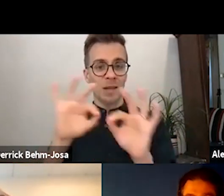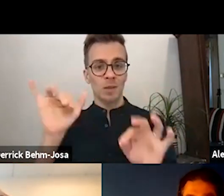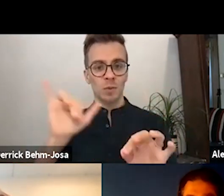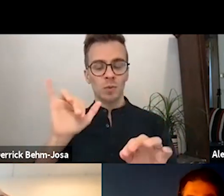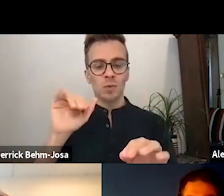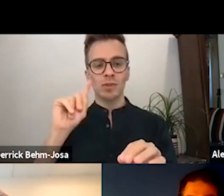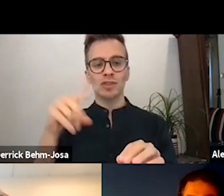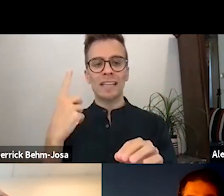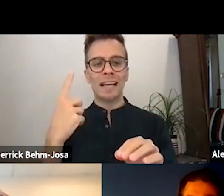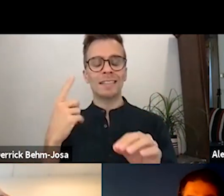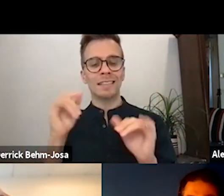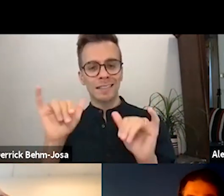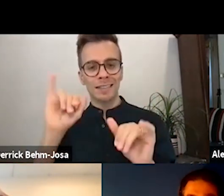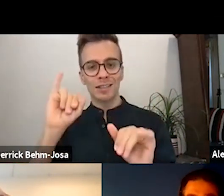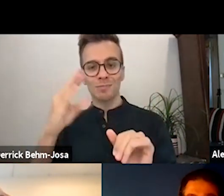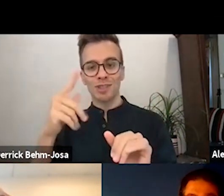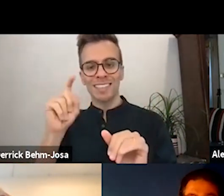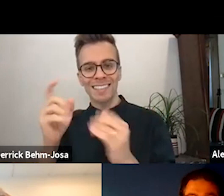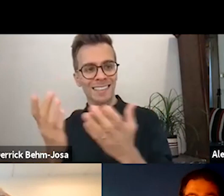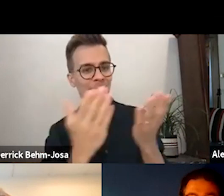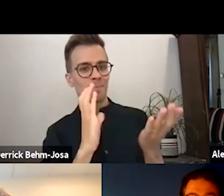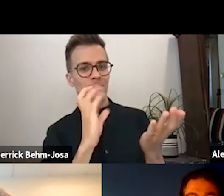So I do think that that's valuable.